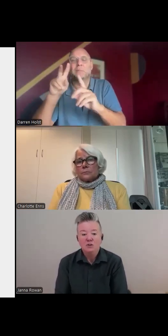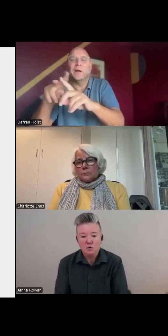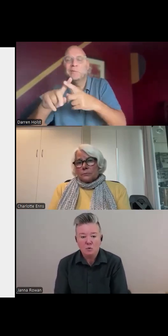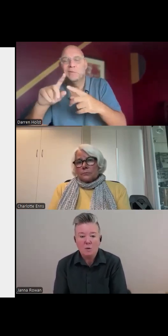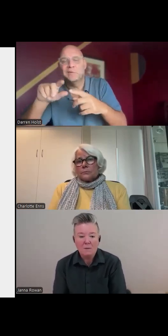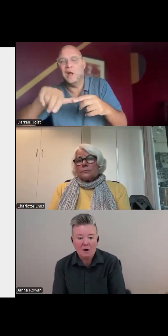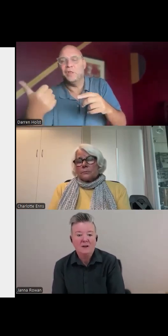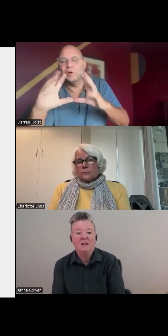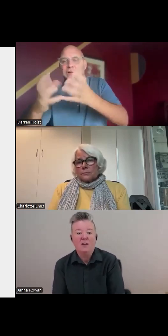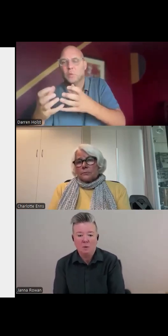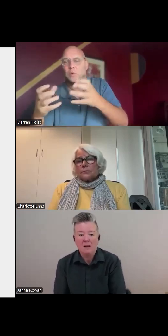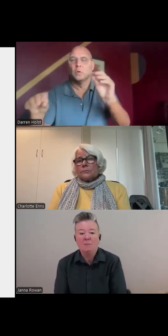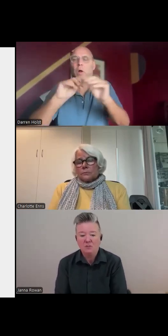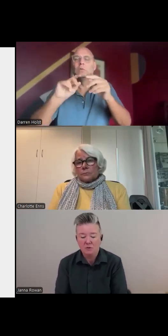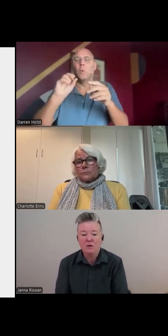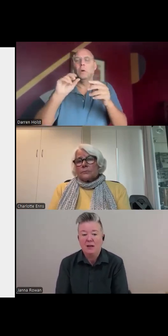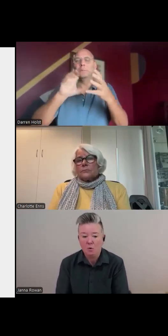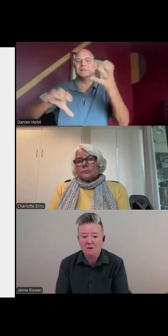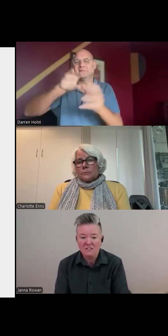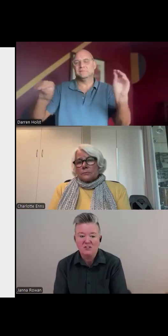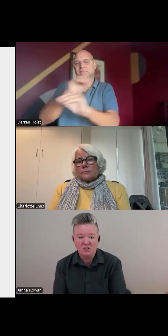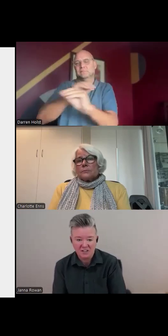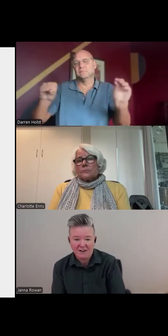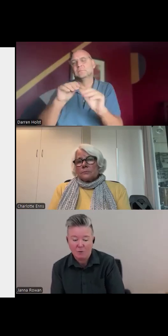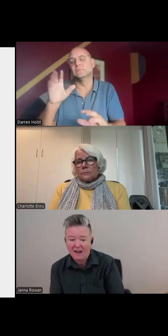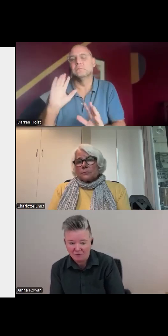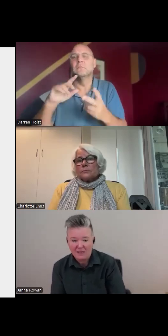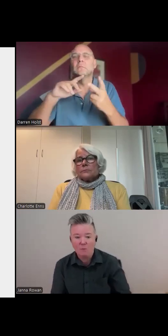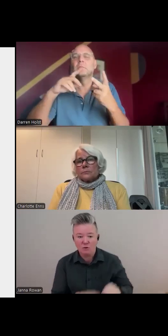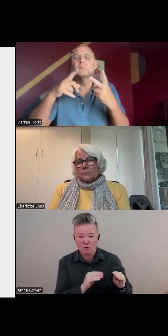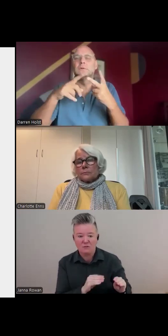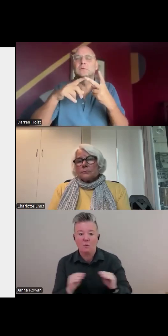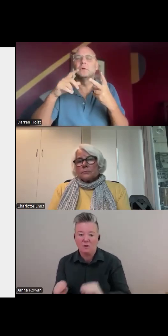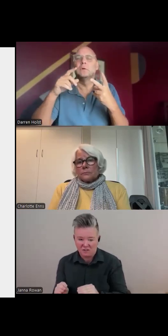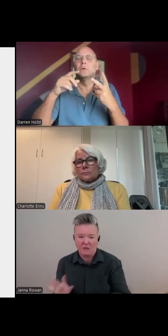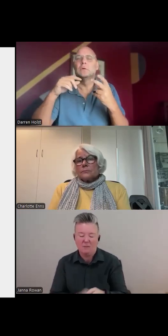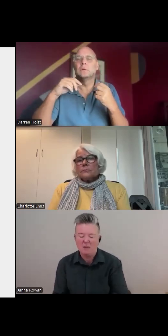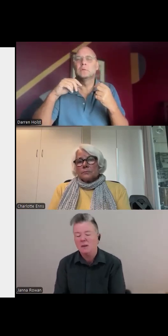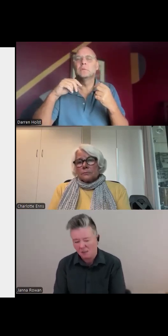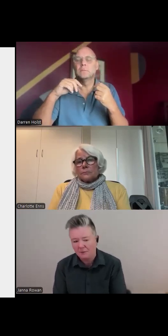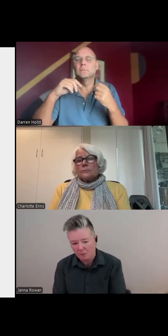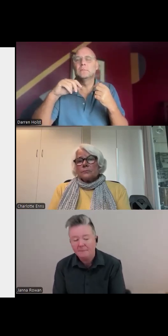So number one might apply to one part and another one might apply to another category of the test. Just an FYI for that. When you're transferring